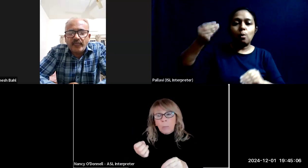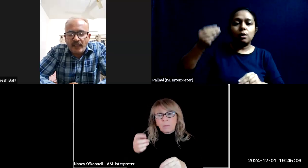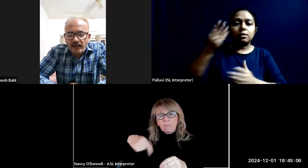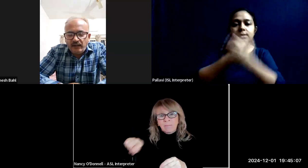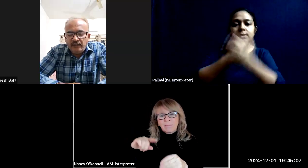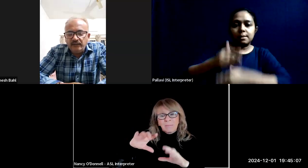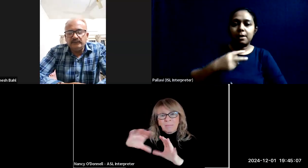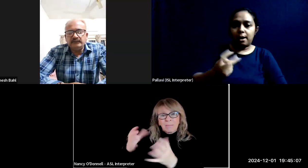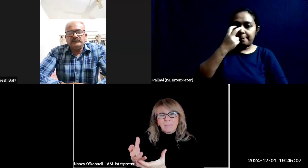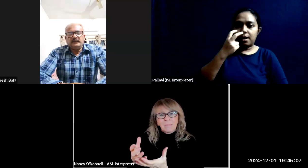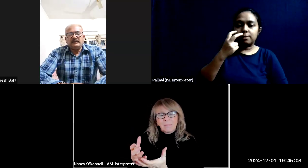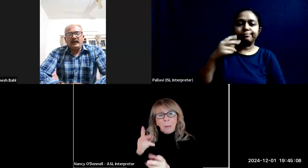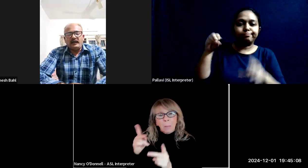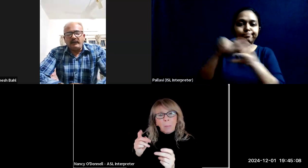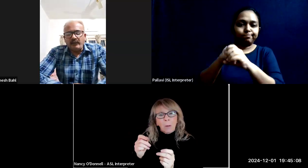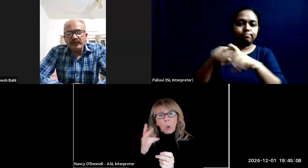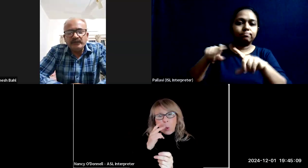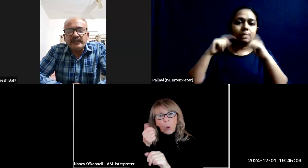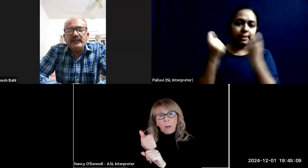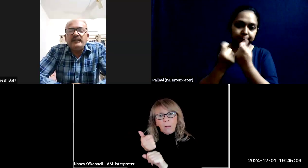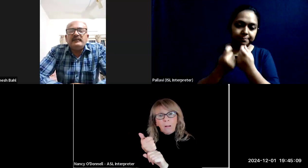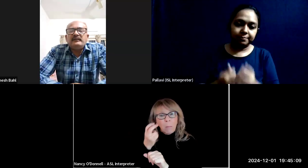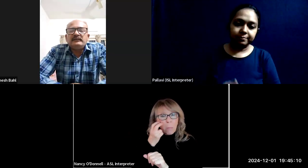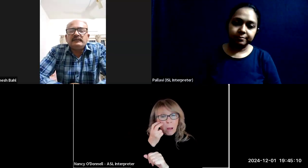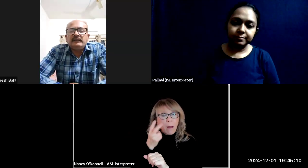I'm happy to say